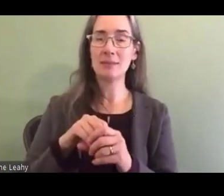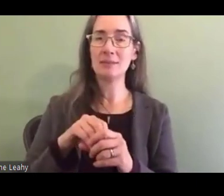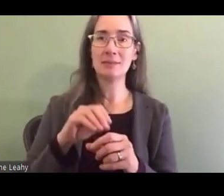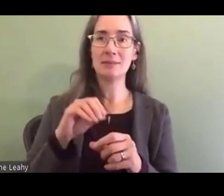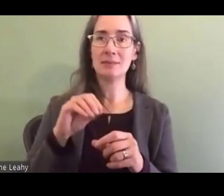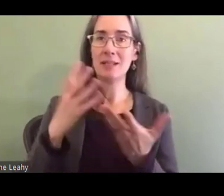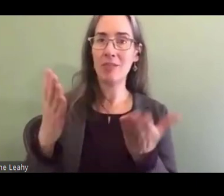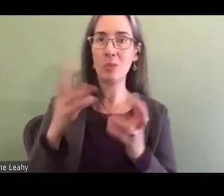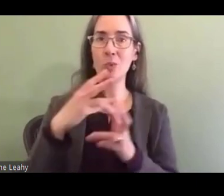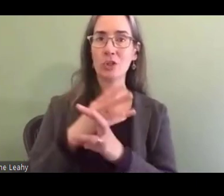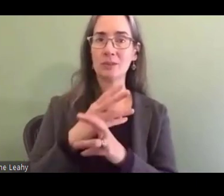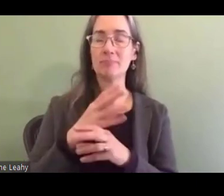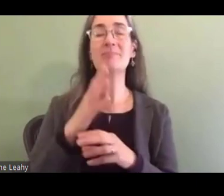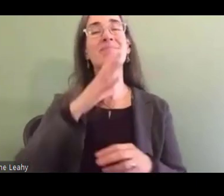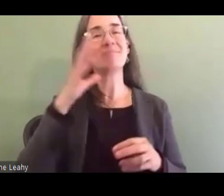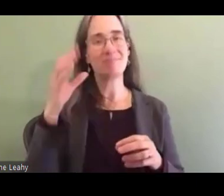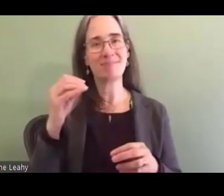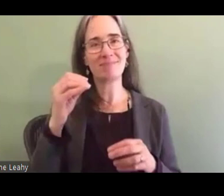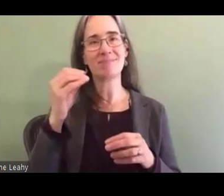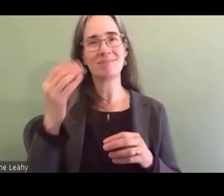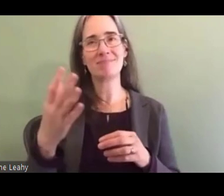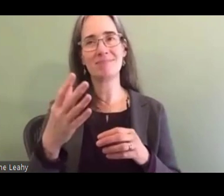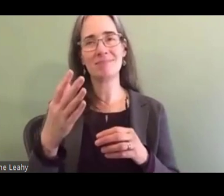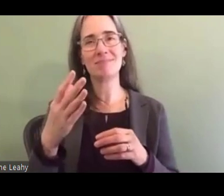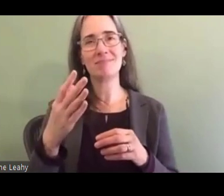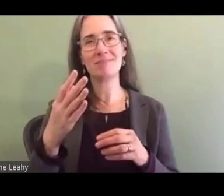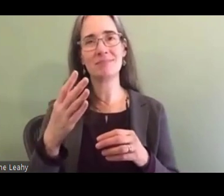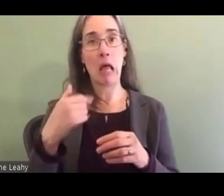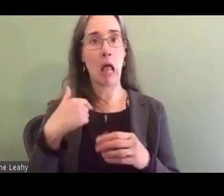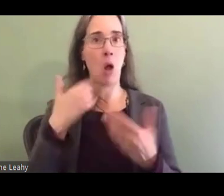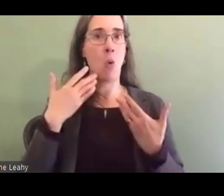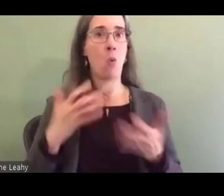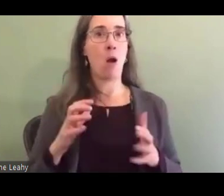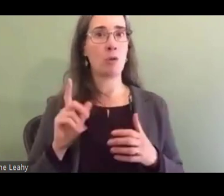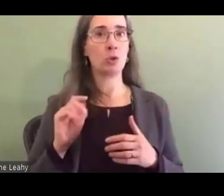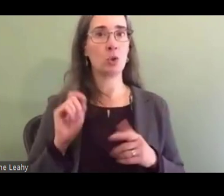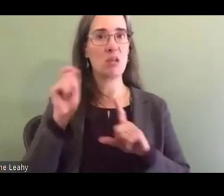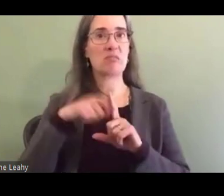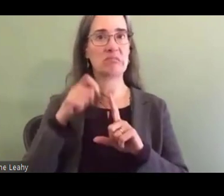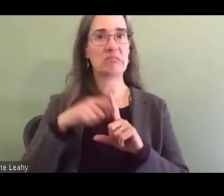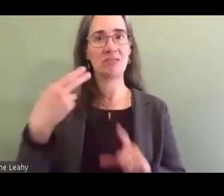And I don't want to harp on it too much,